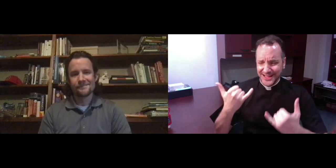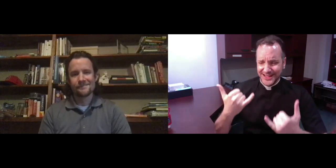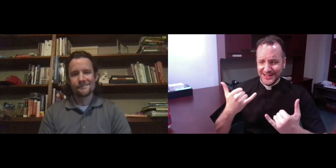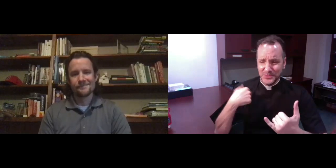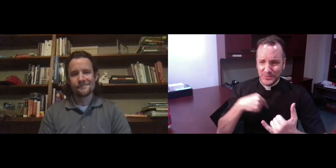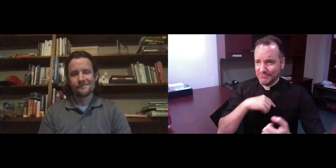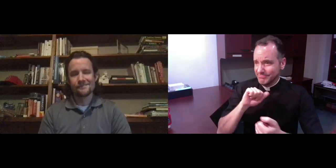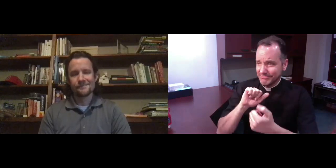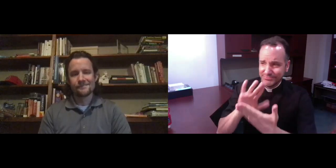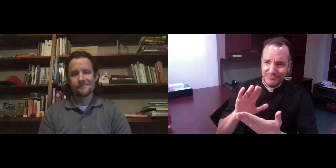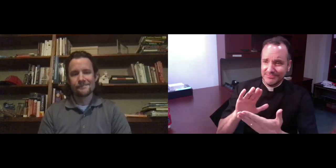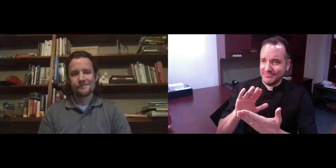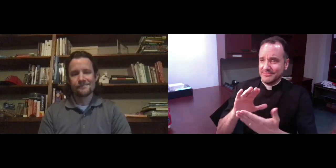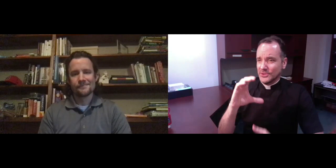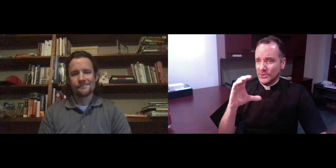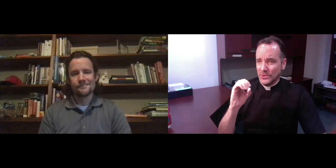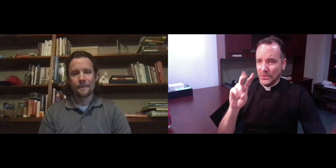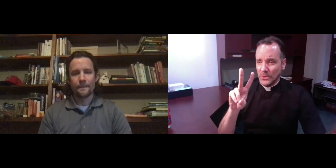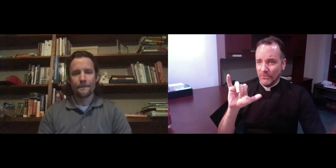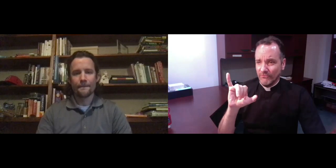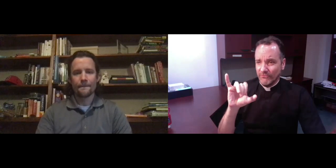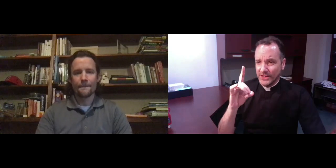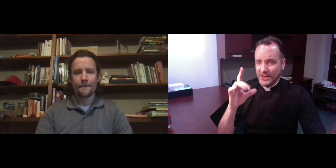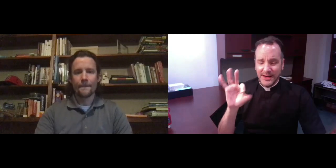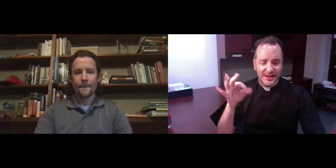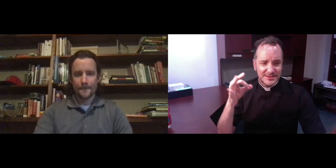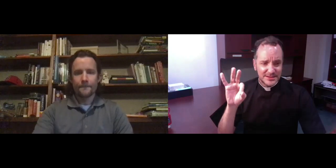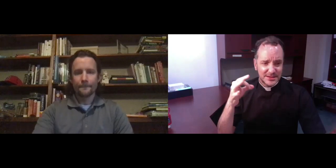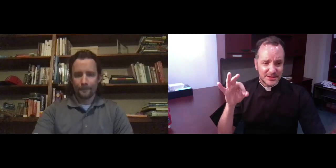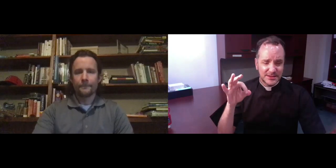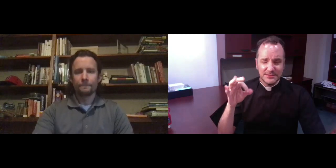I was just thinking about how much this reading applies to our lives